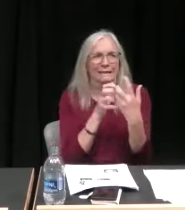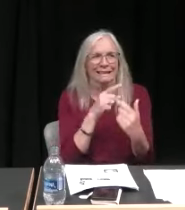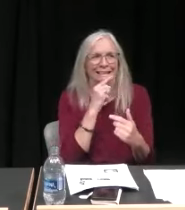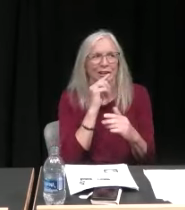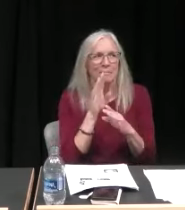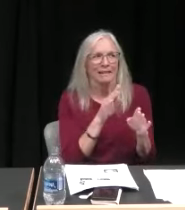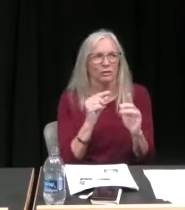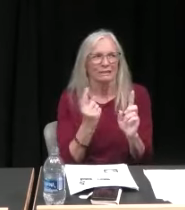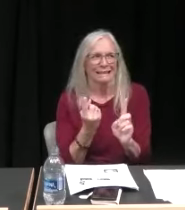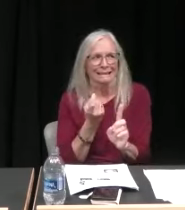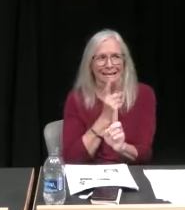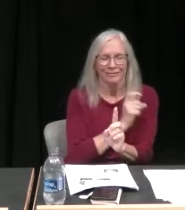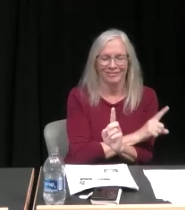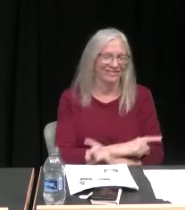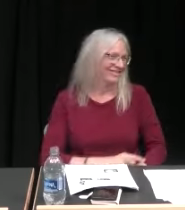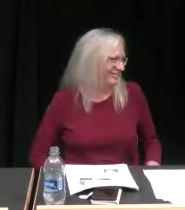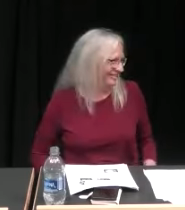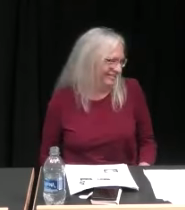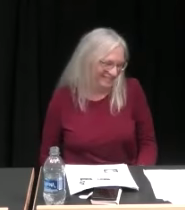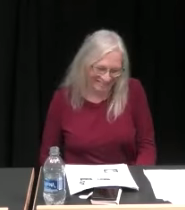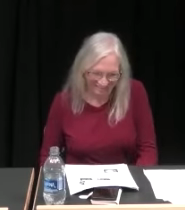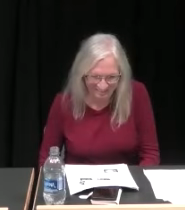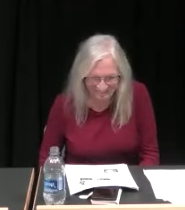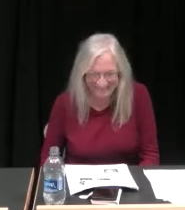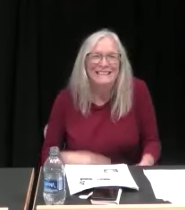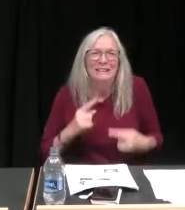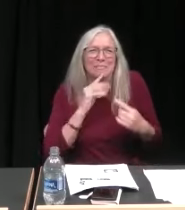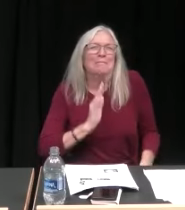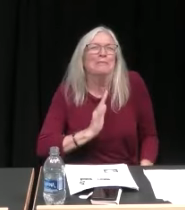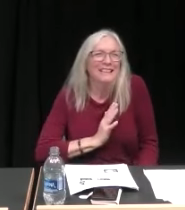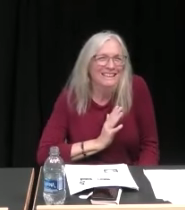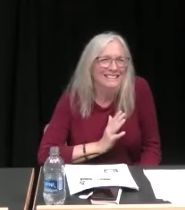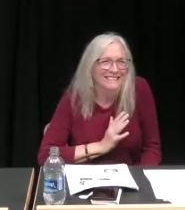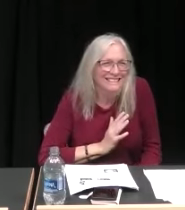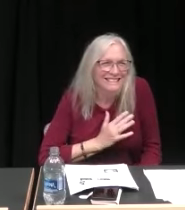a little bit conflicting sometimes and of course we often accommodate to to other hearing people